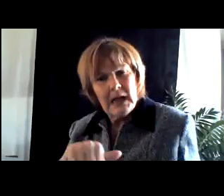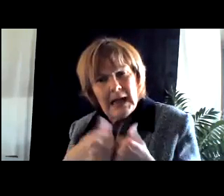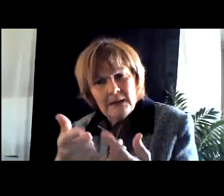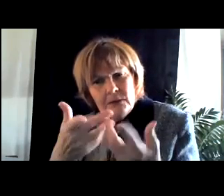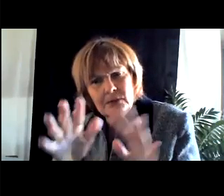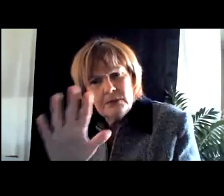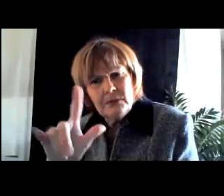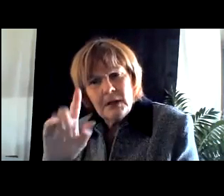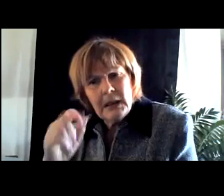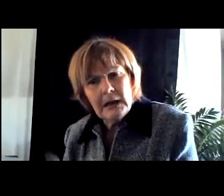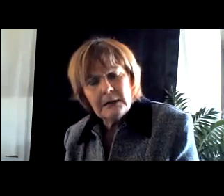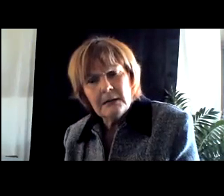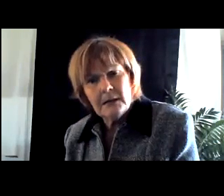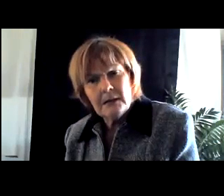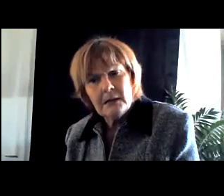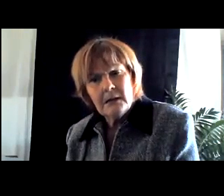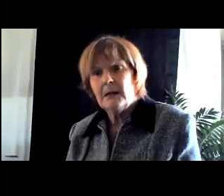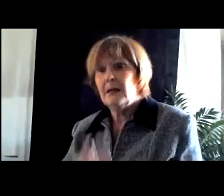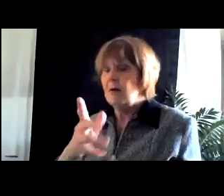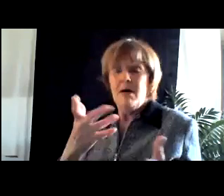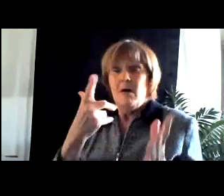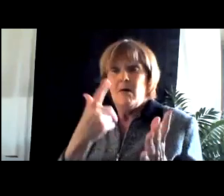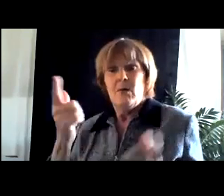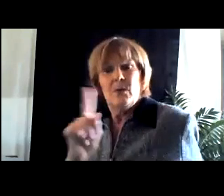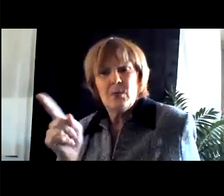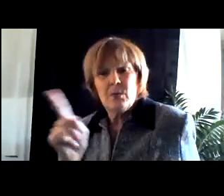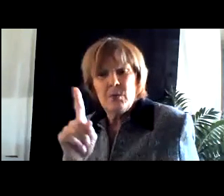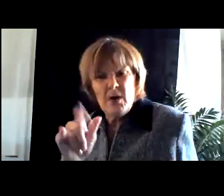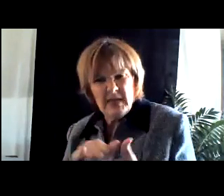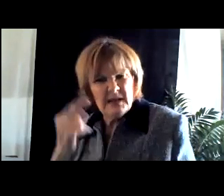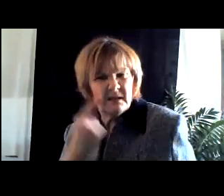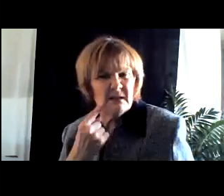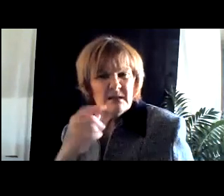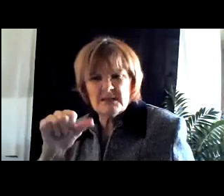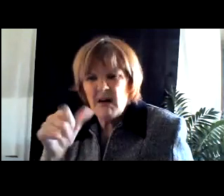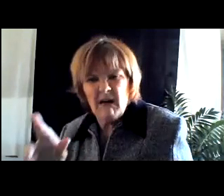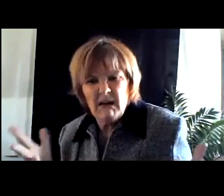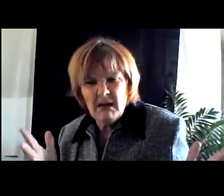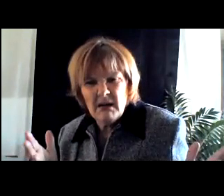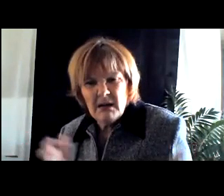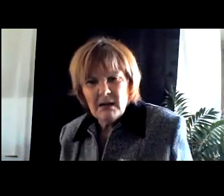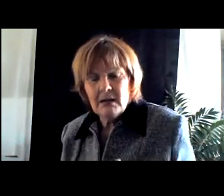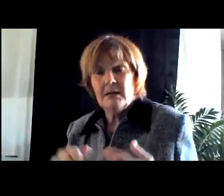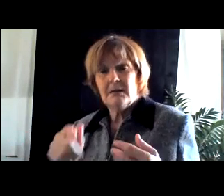Or where did that scar come from? So someone does not need to disclose their disability origin story,